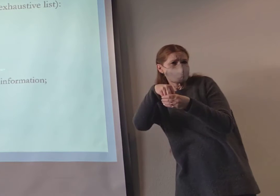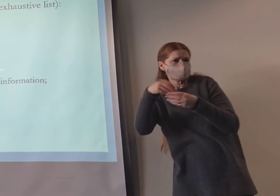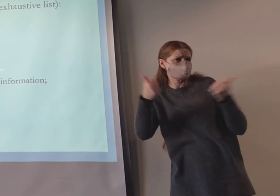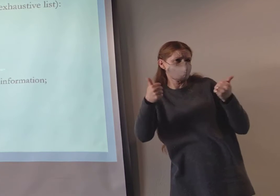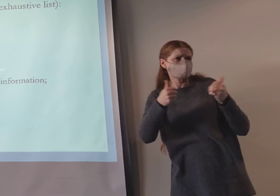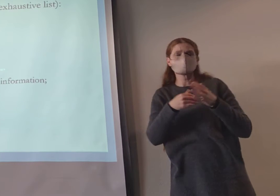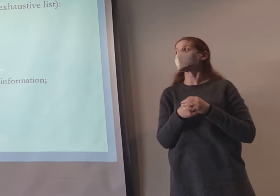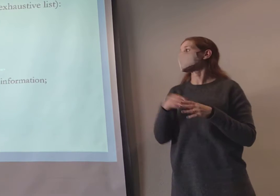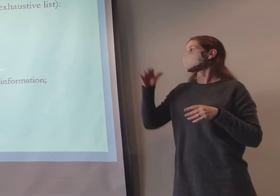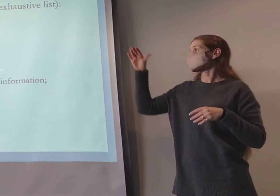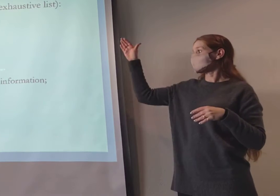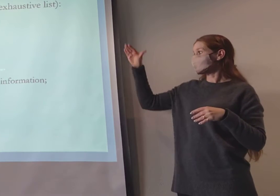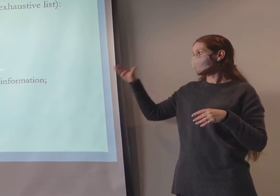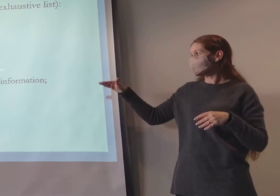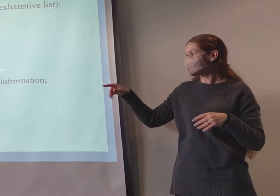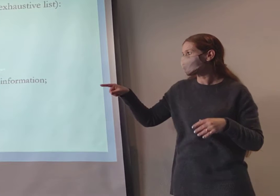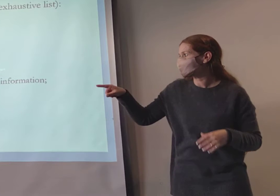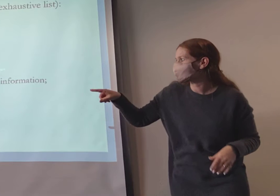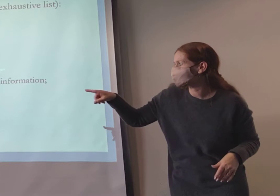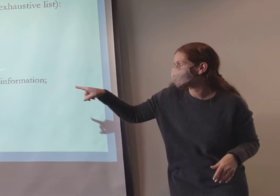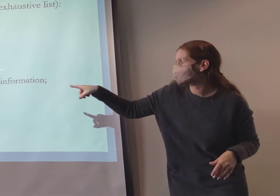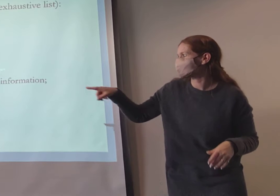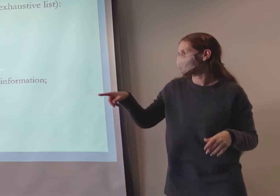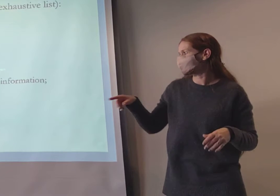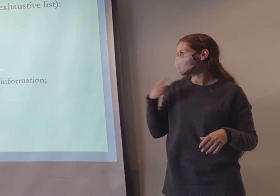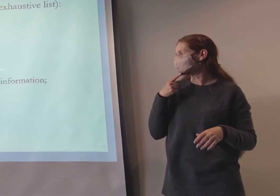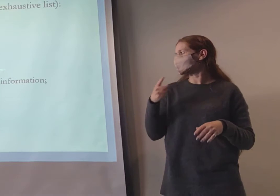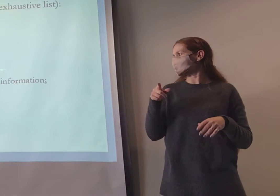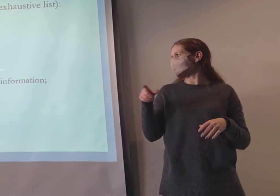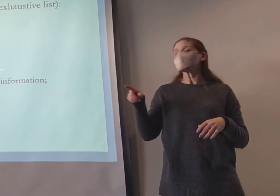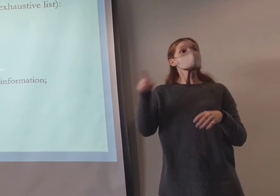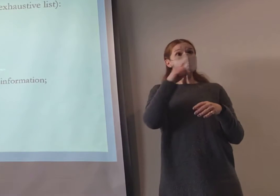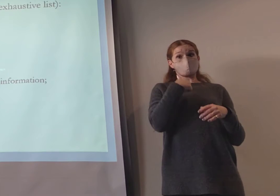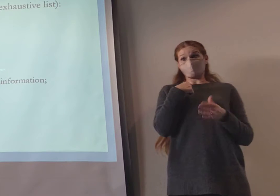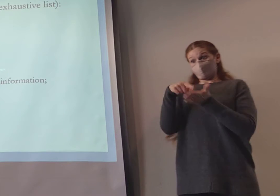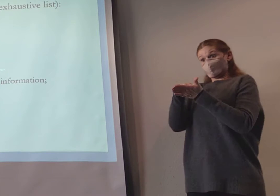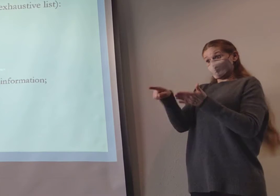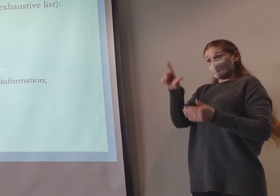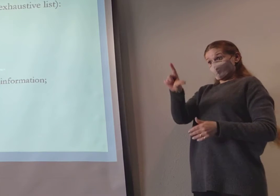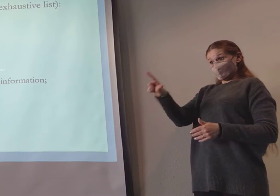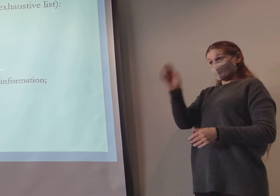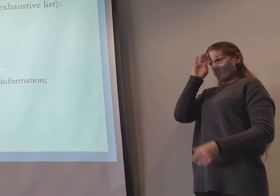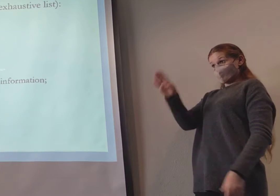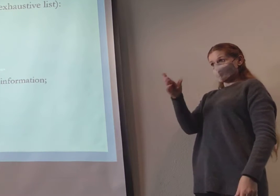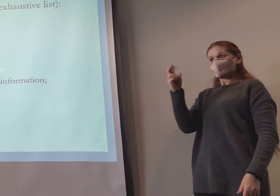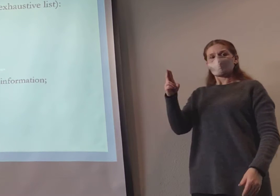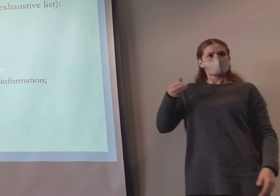If they have any, what are called agents, any people working for them.